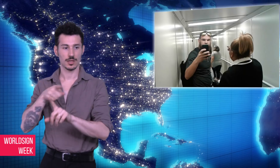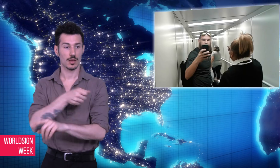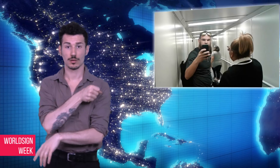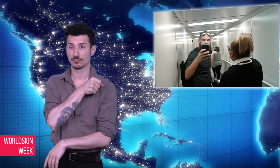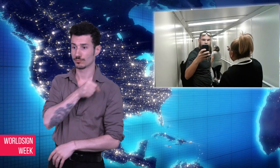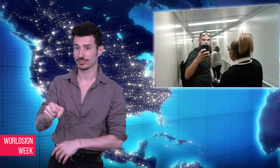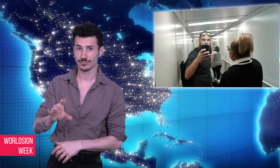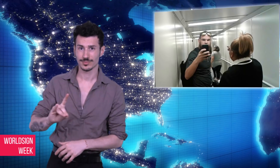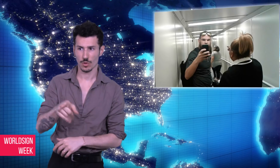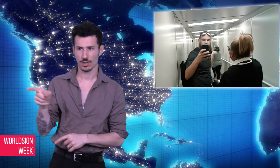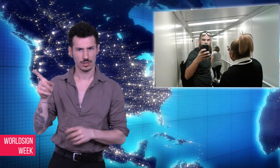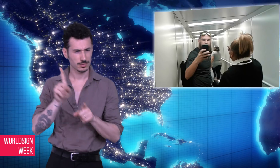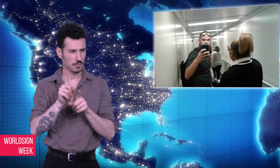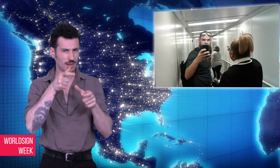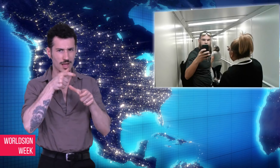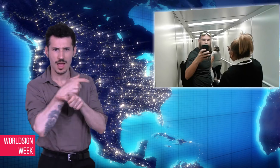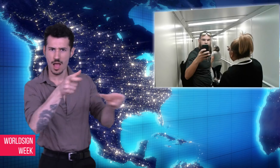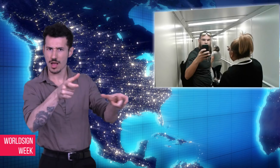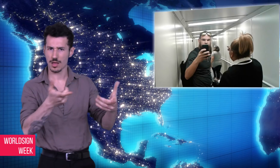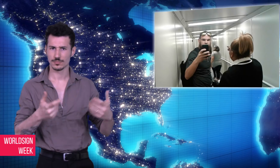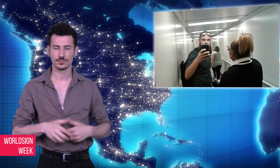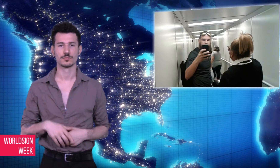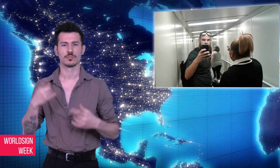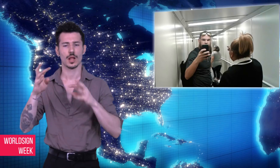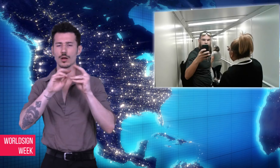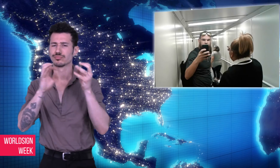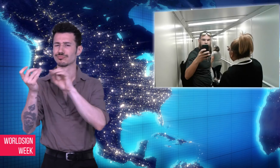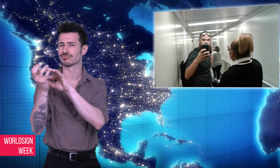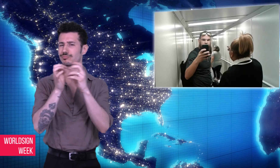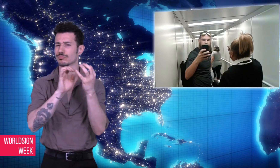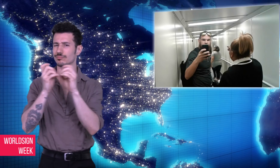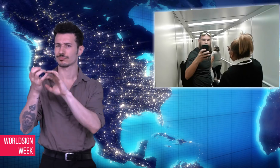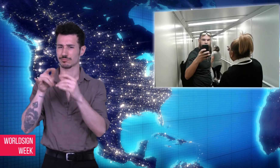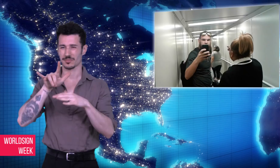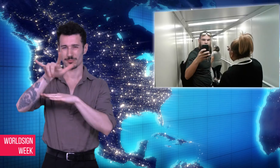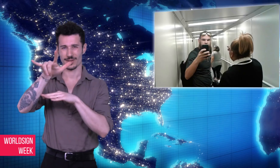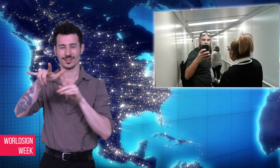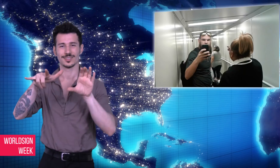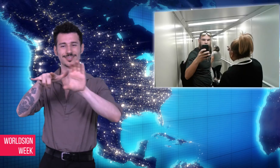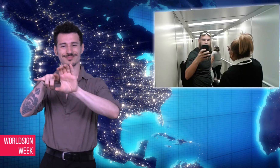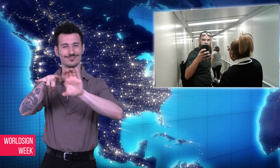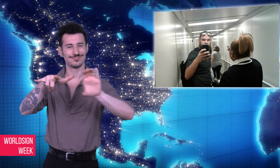Silvay yelled at Timothy to leave